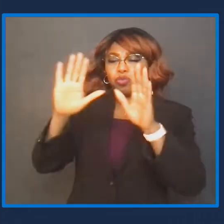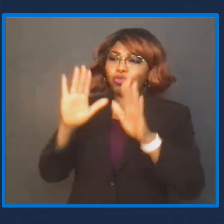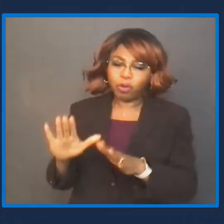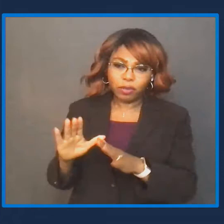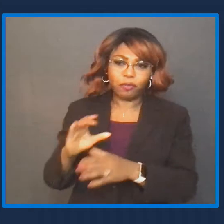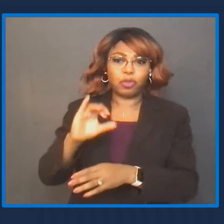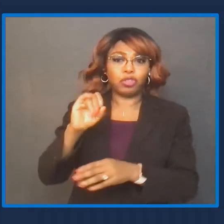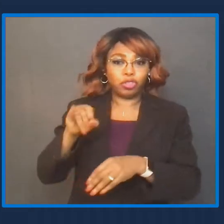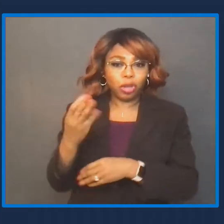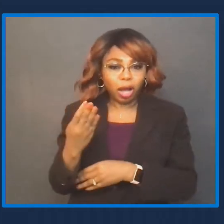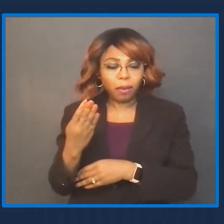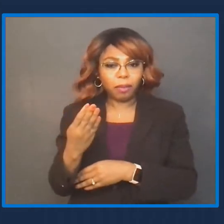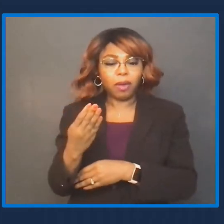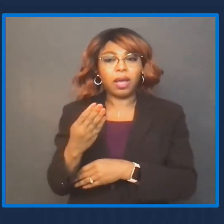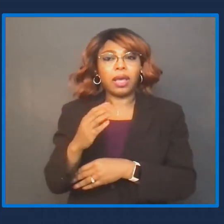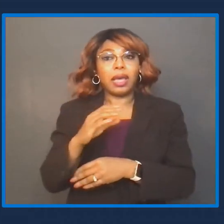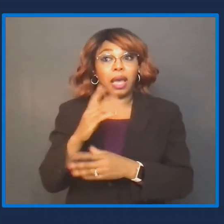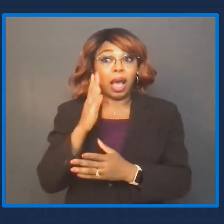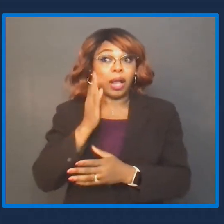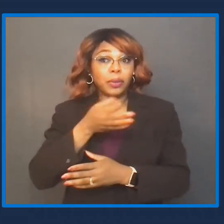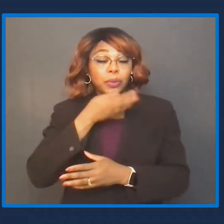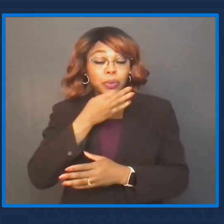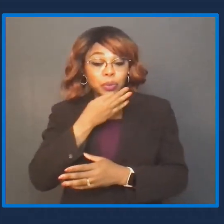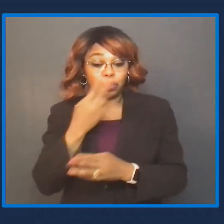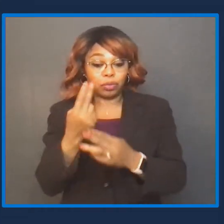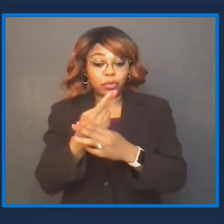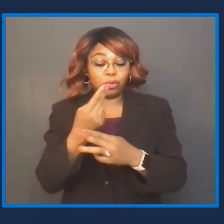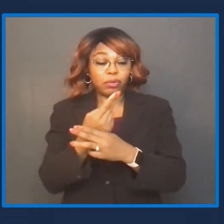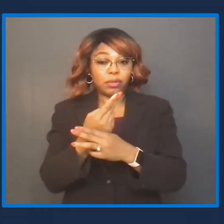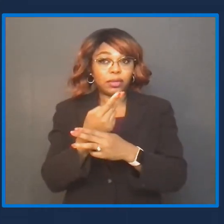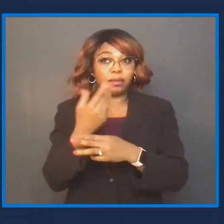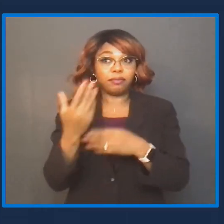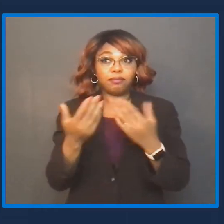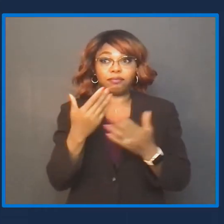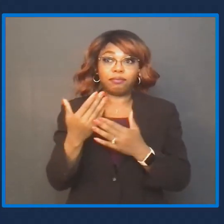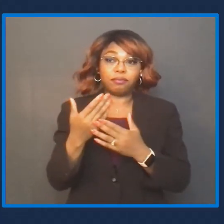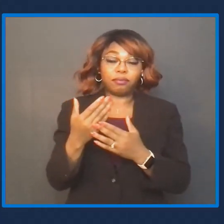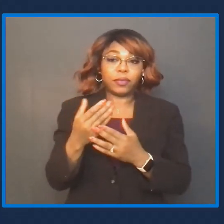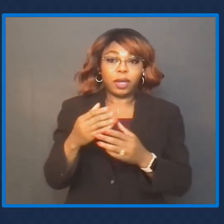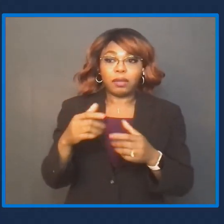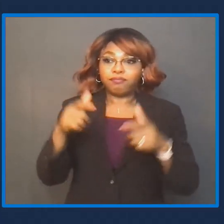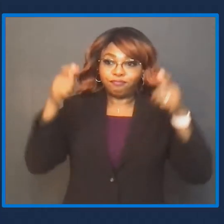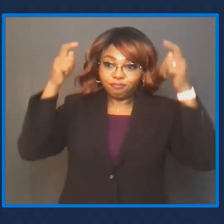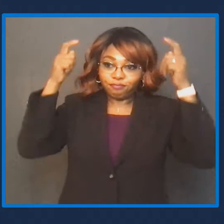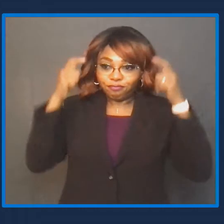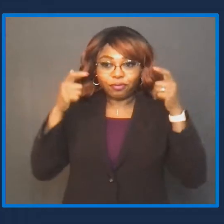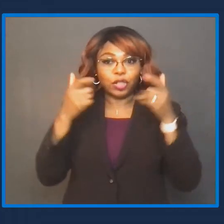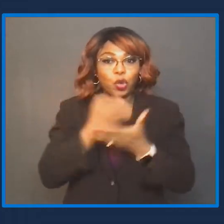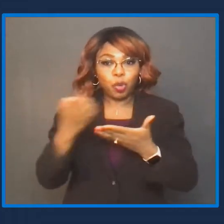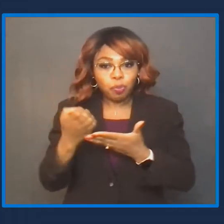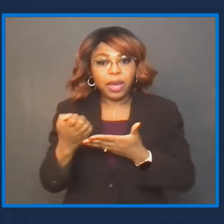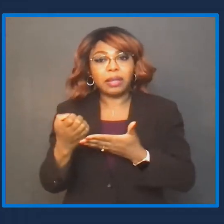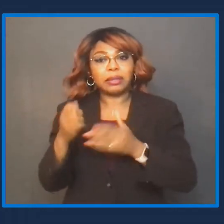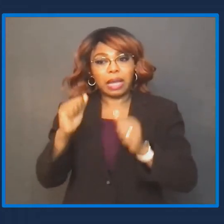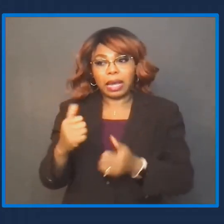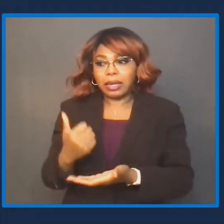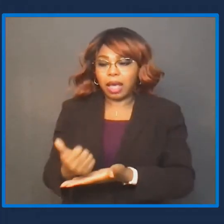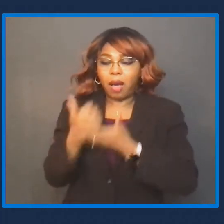And eventually using head-worn headsets perhaps that might actually enable us to move around a space,